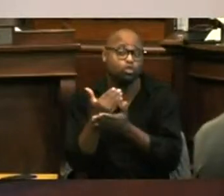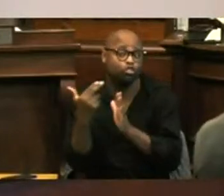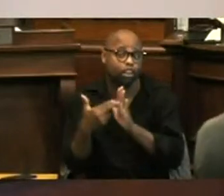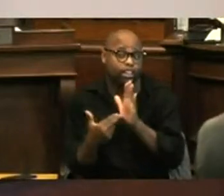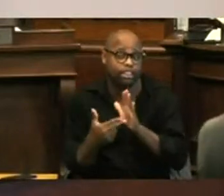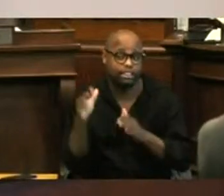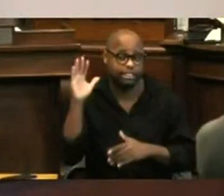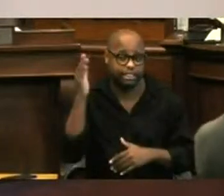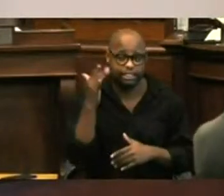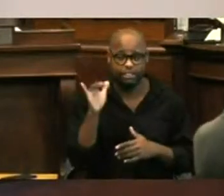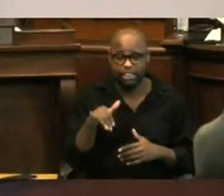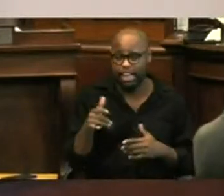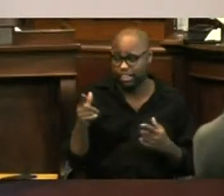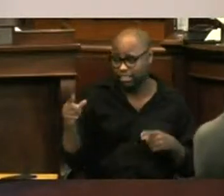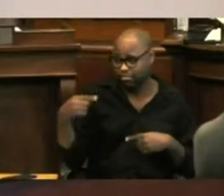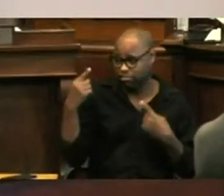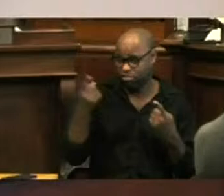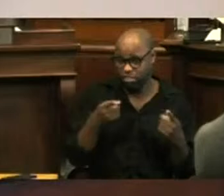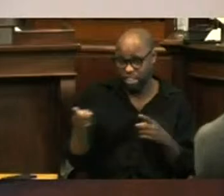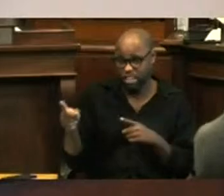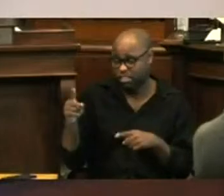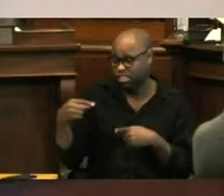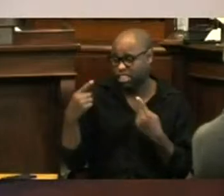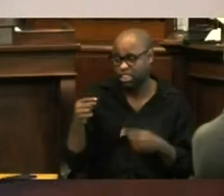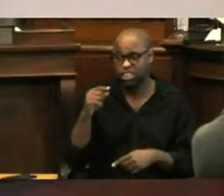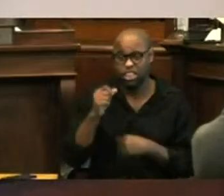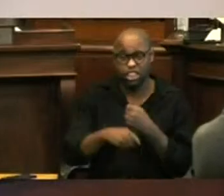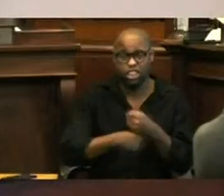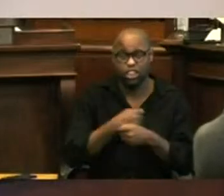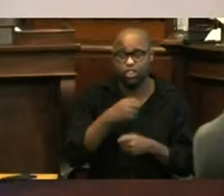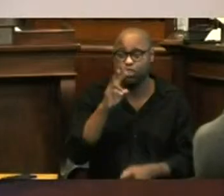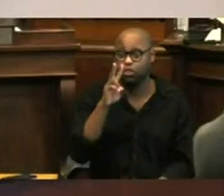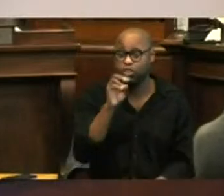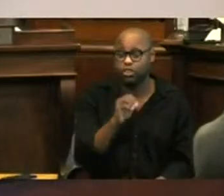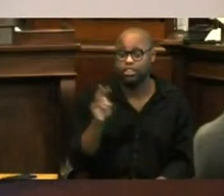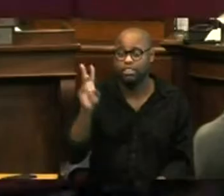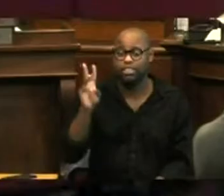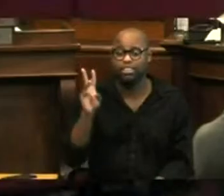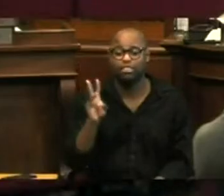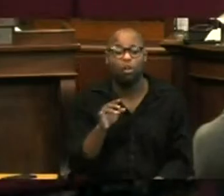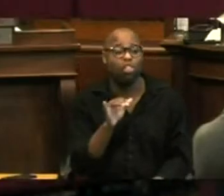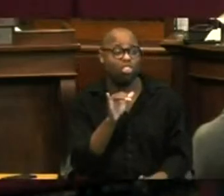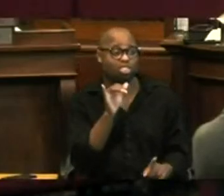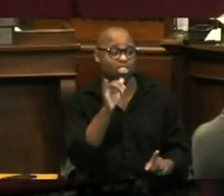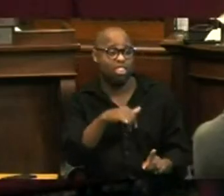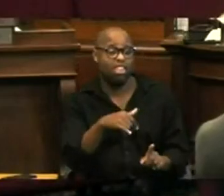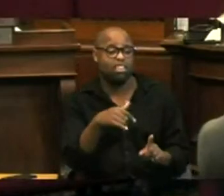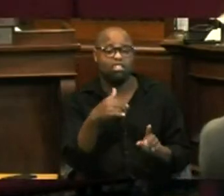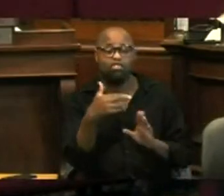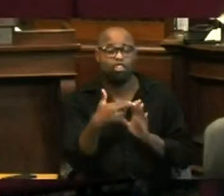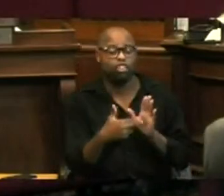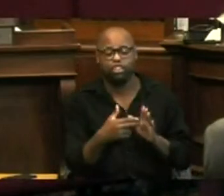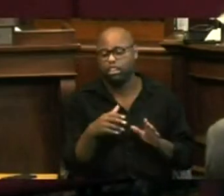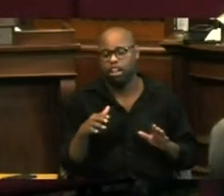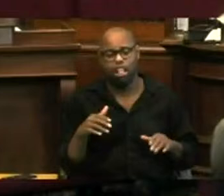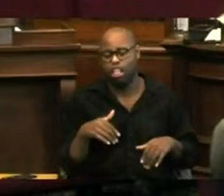And by the time 2029 rolls around, there'll be a new regulation that seems to be what